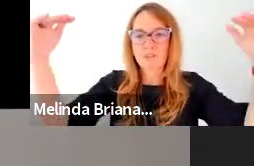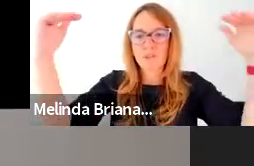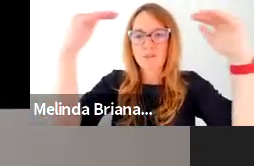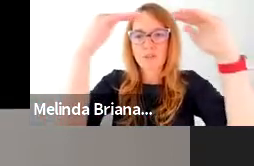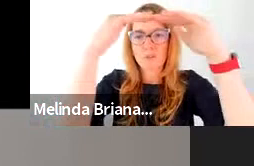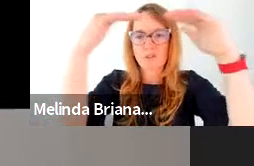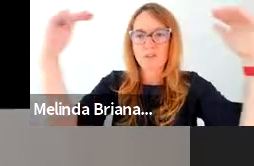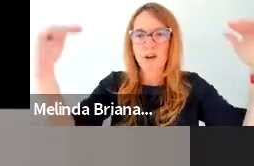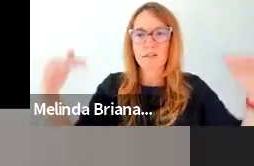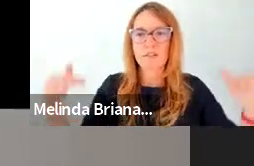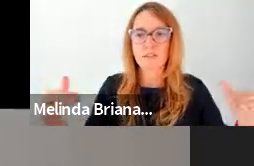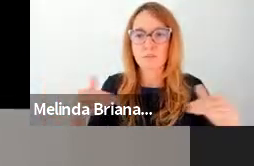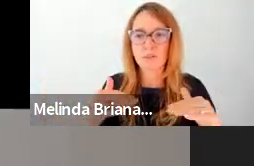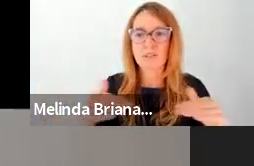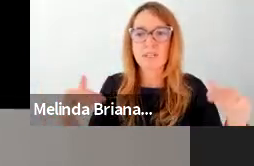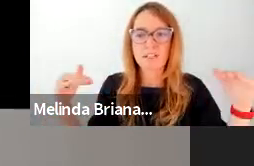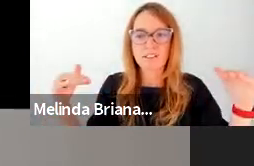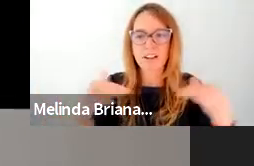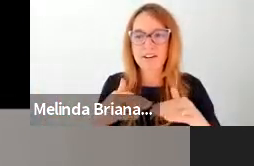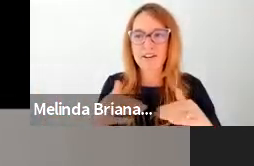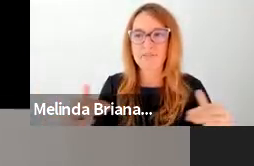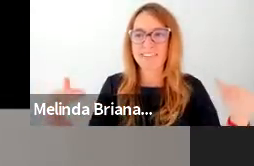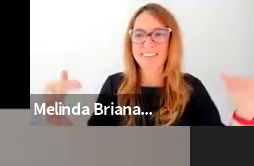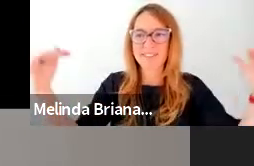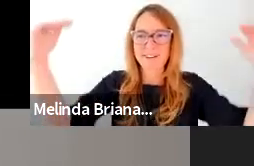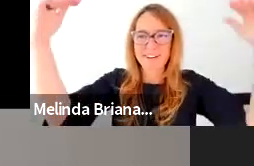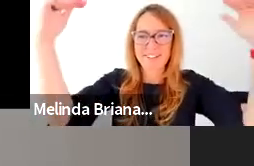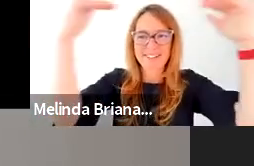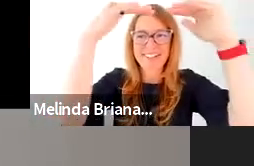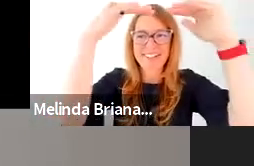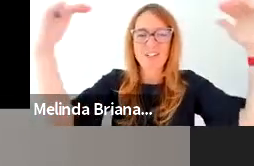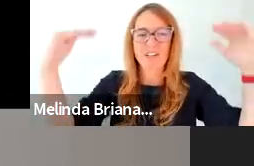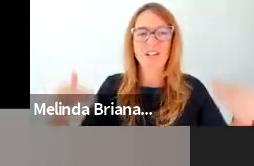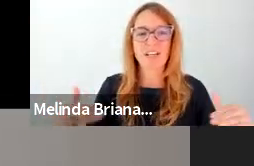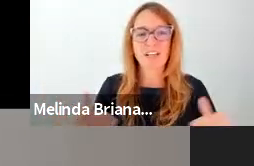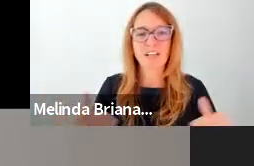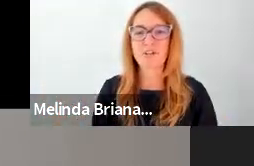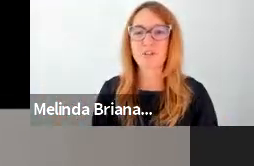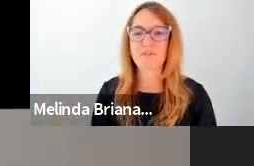facial expressions are heightened. We are seeing a lot of this square right here in front of our